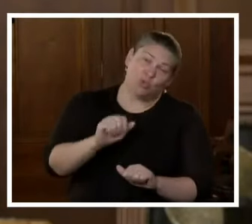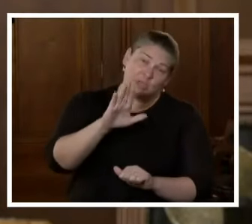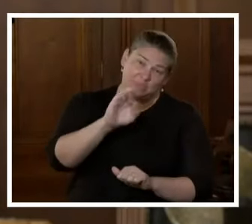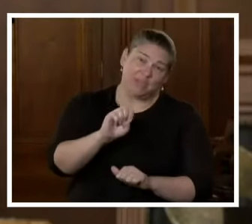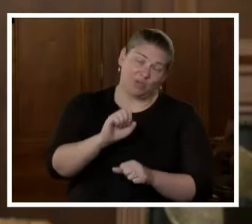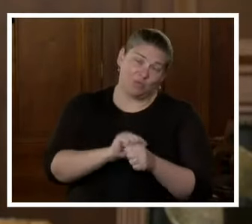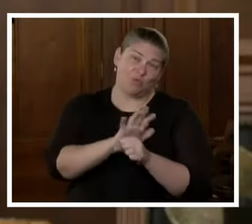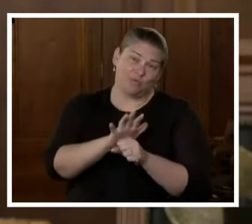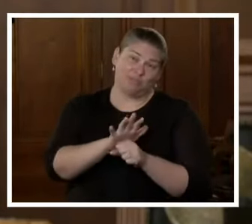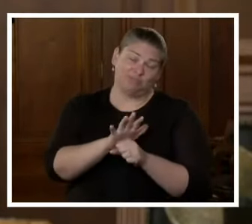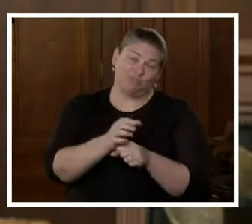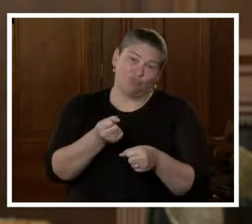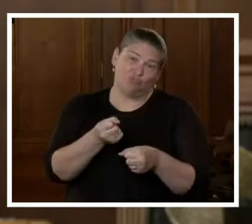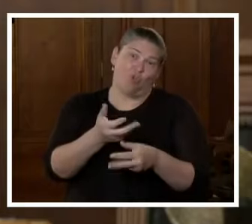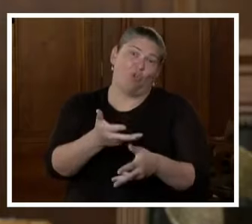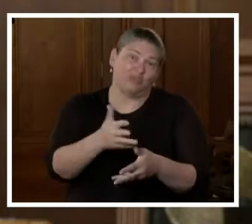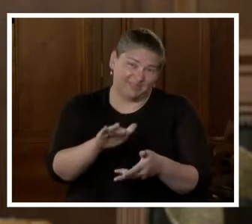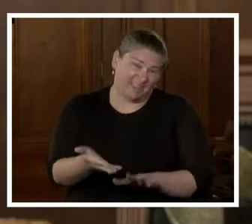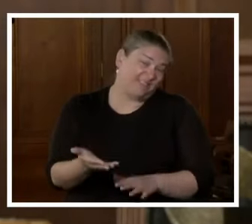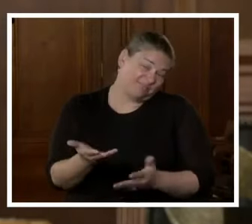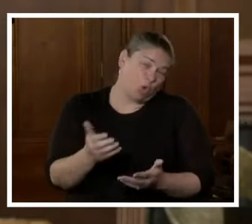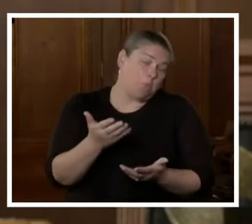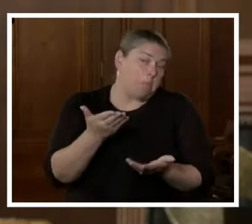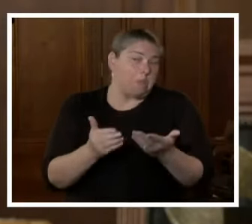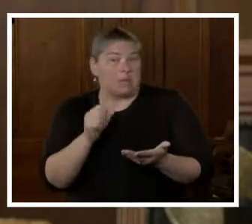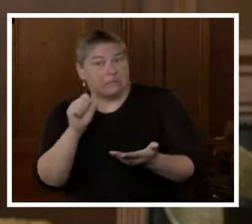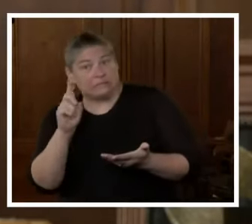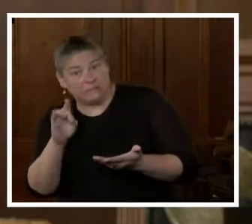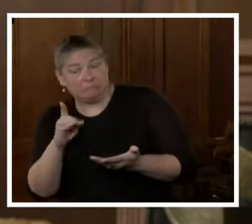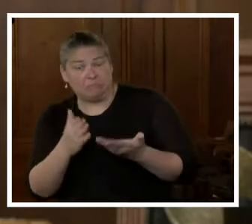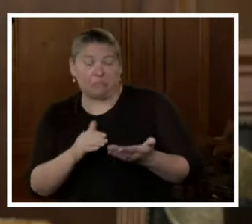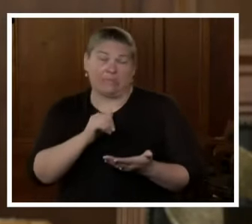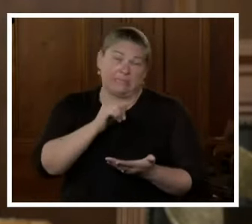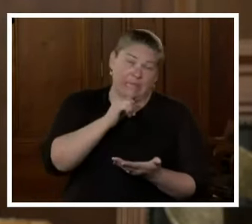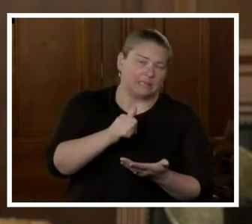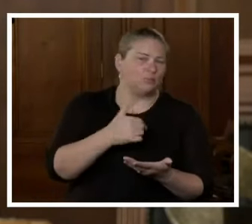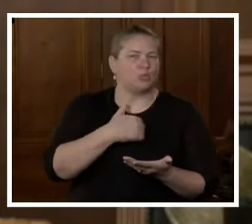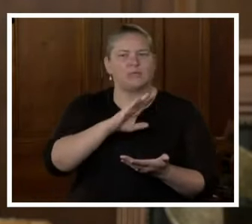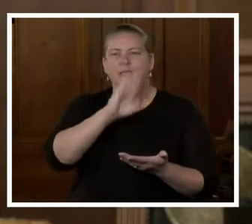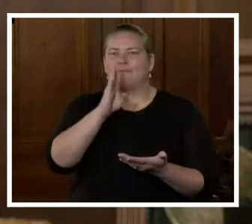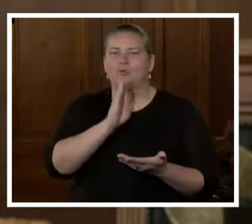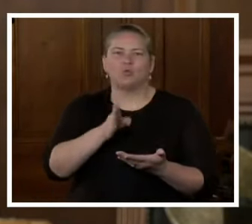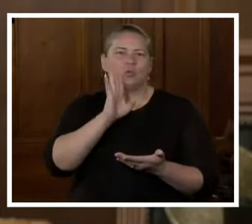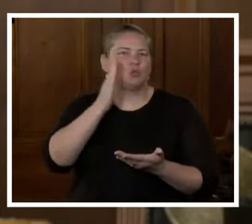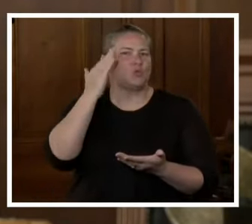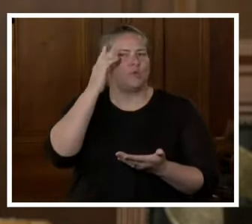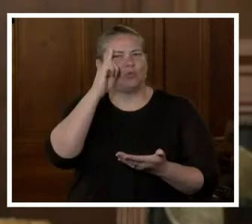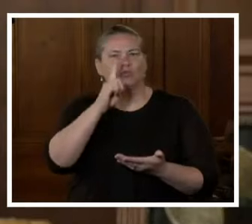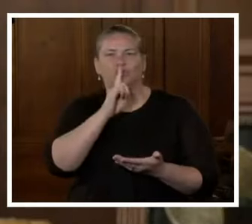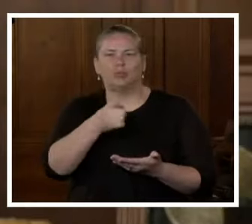IT'S RARE. FOR THEM IT WAS A 100% OCCURRENCE AND THEY LOST THEIR YOUNG LOVED ONE.